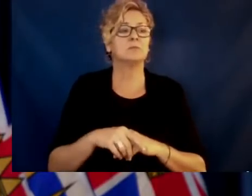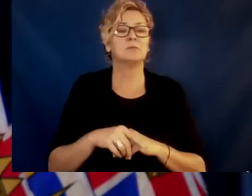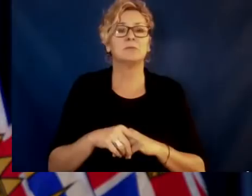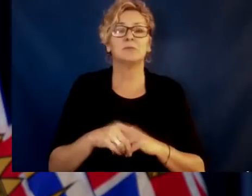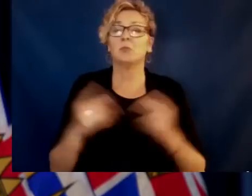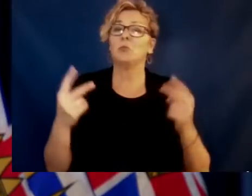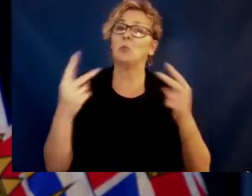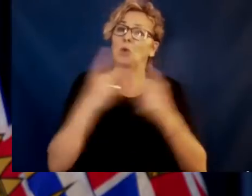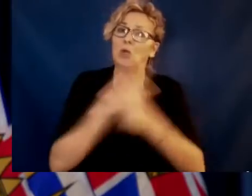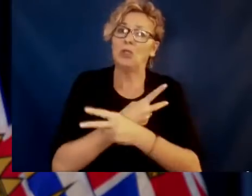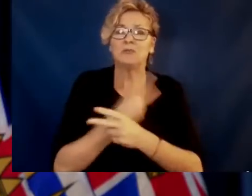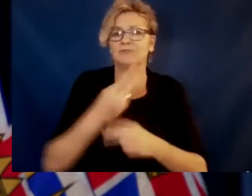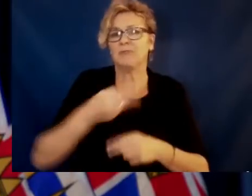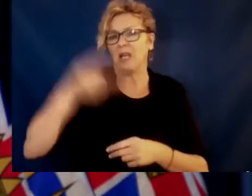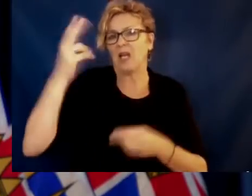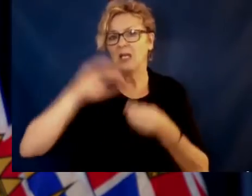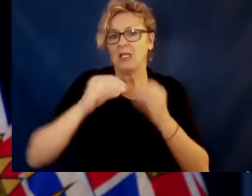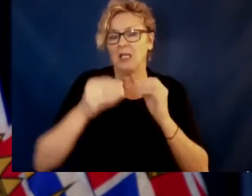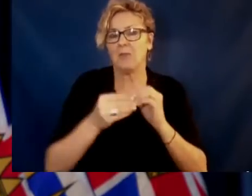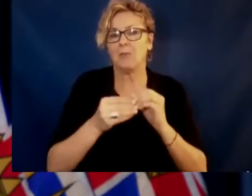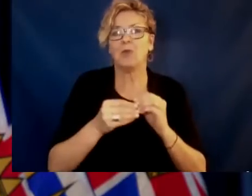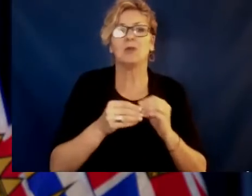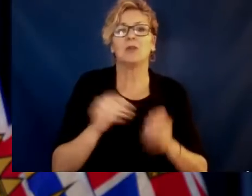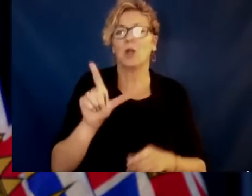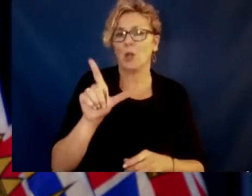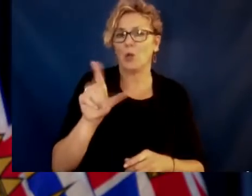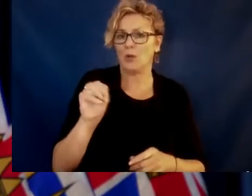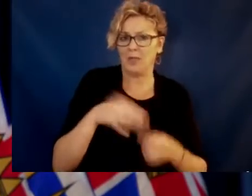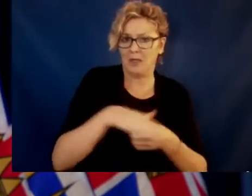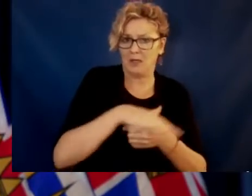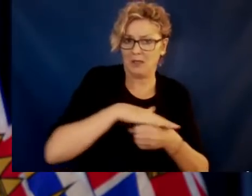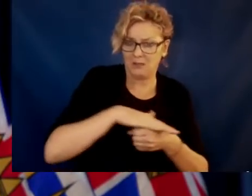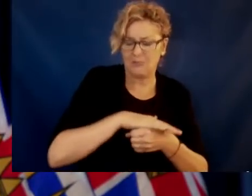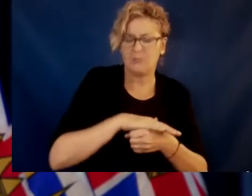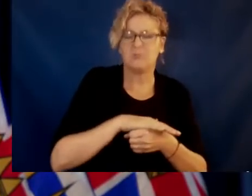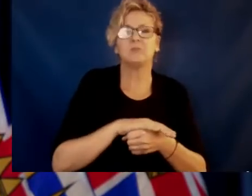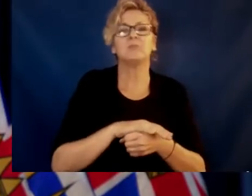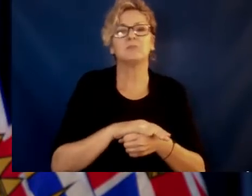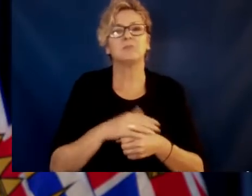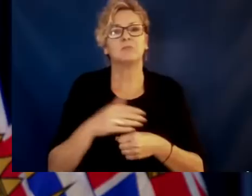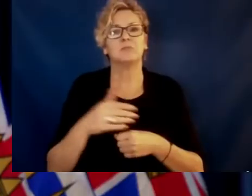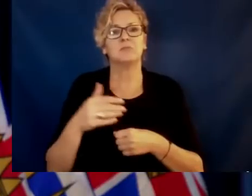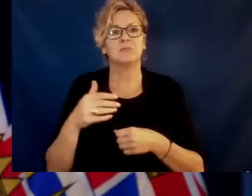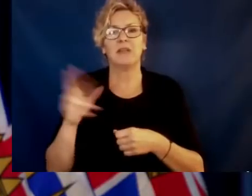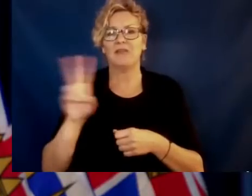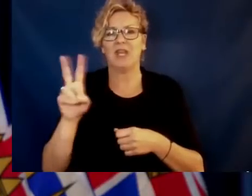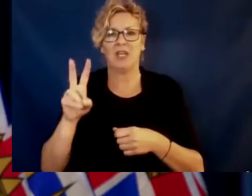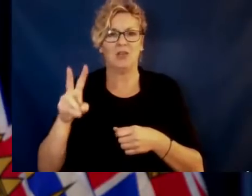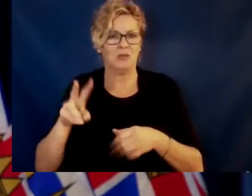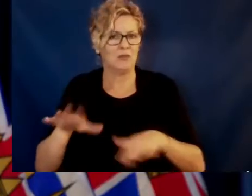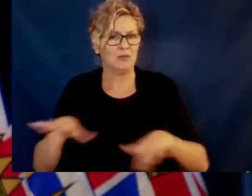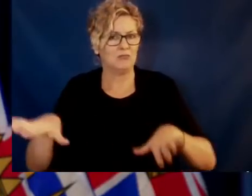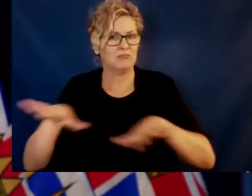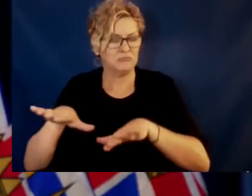can to avoid a steep and sudden increase in new cases that we have seen in other parts of Canada